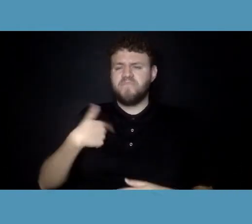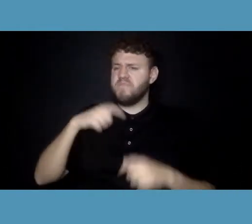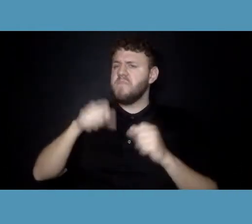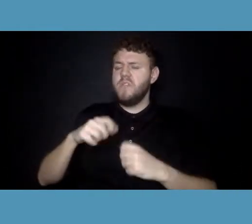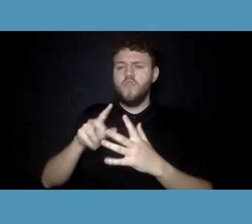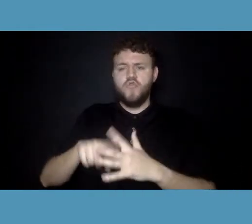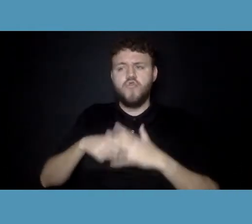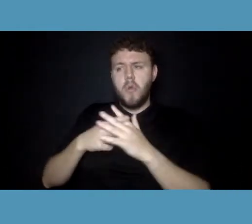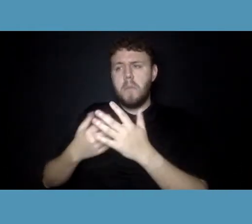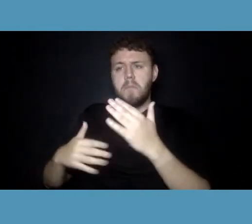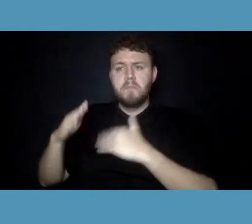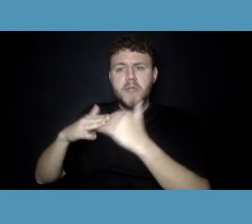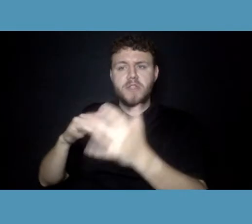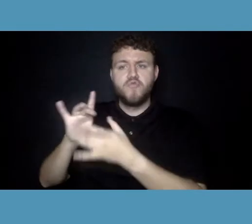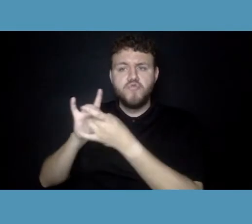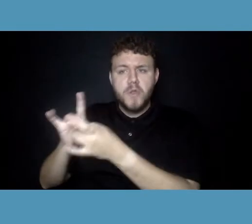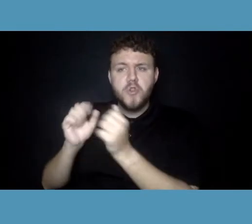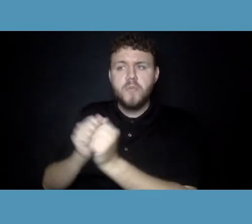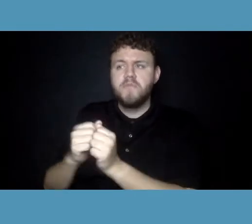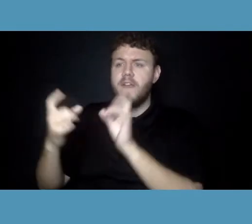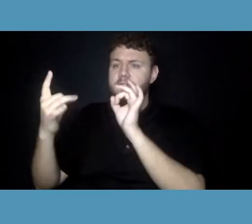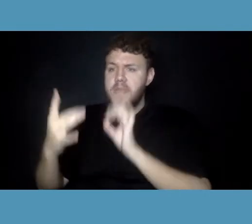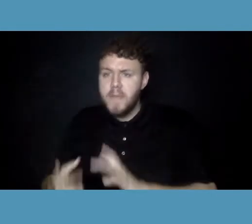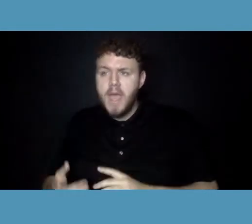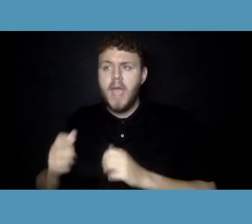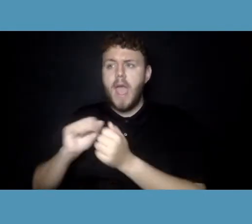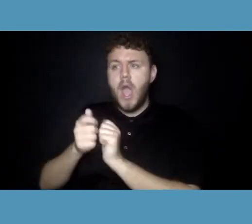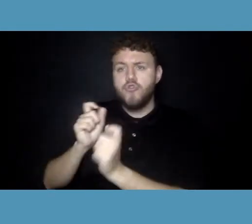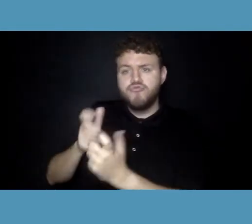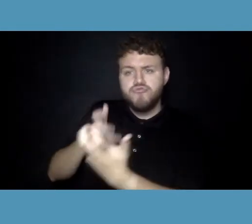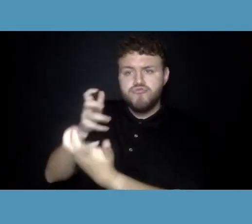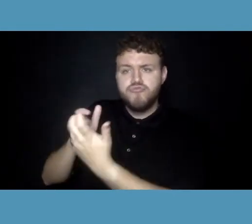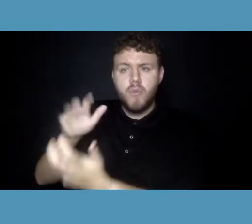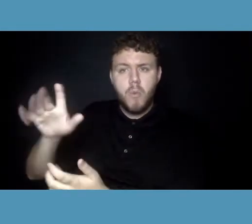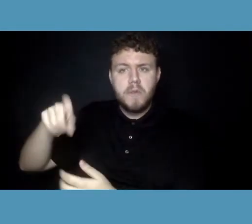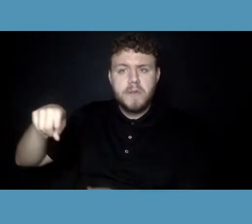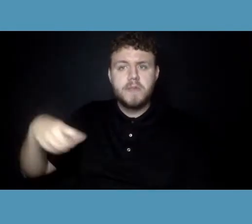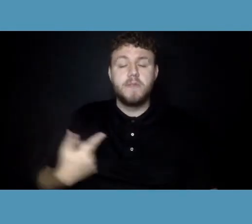relationships and we could receive feedback. So that when folks were wanting access information,